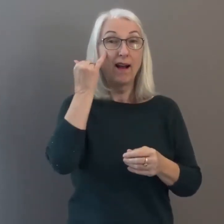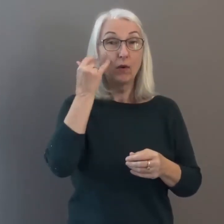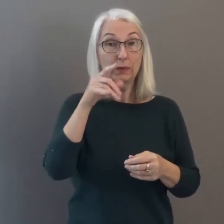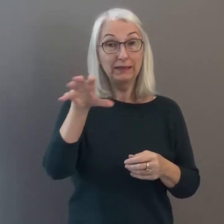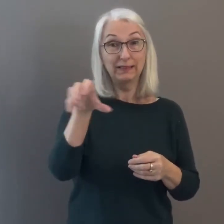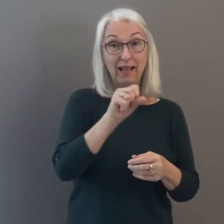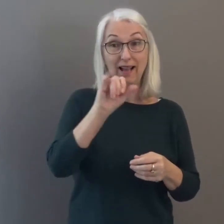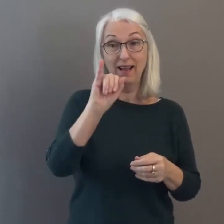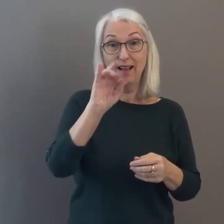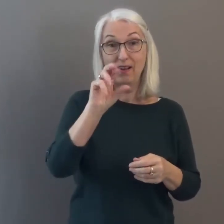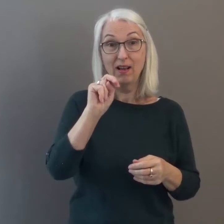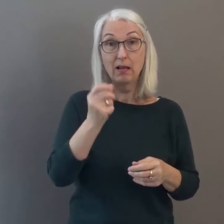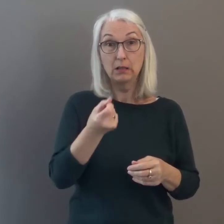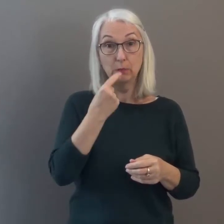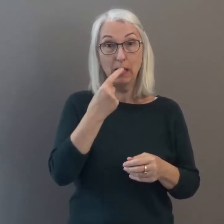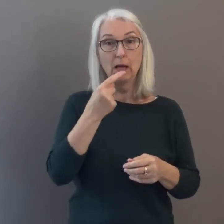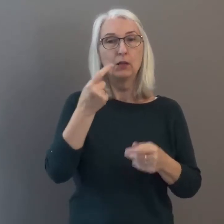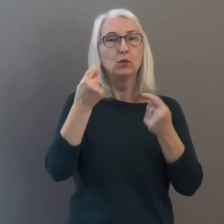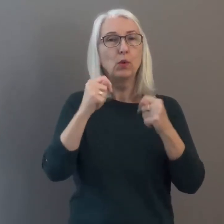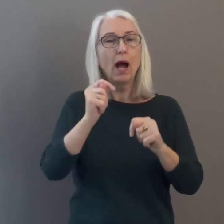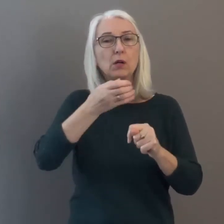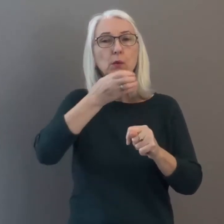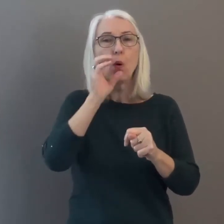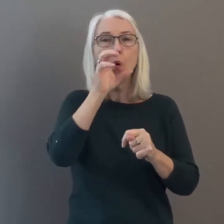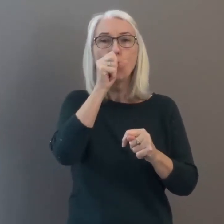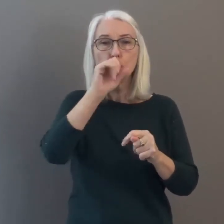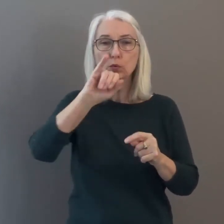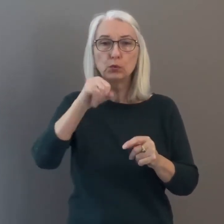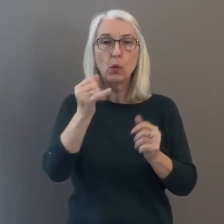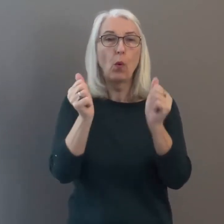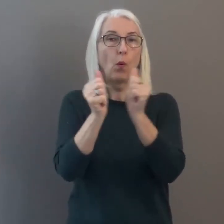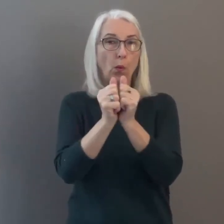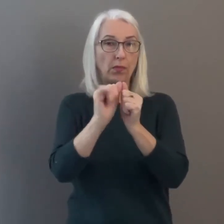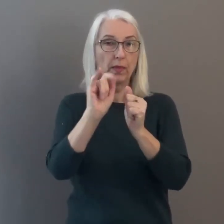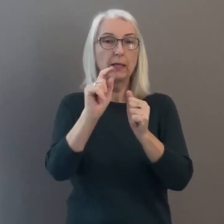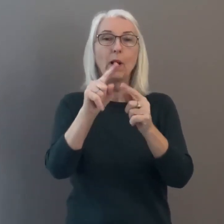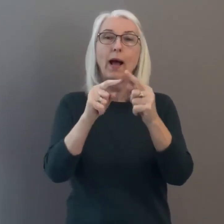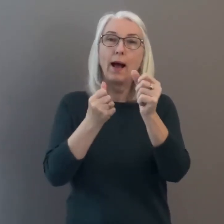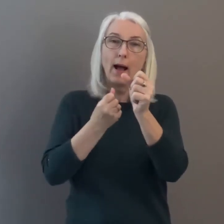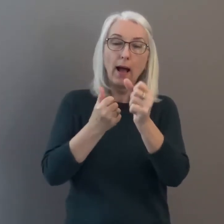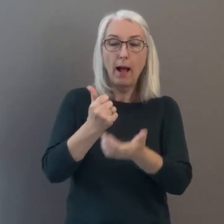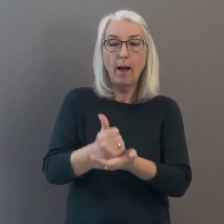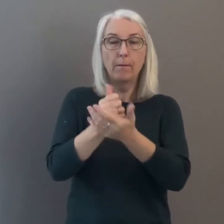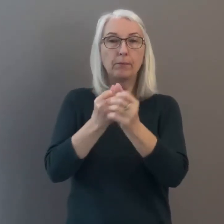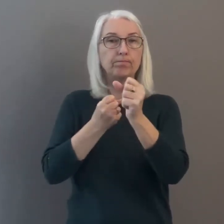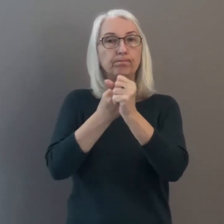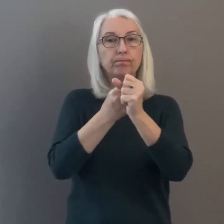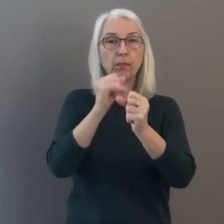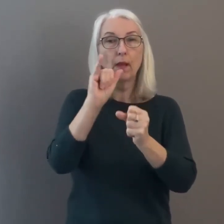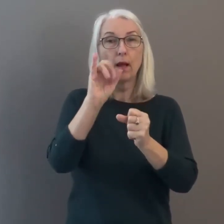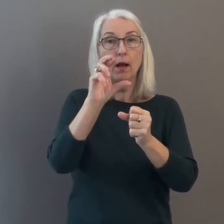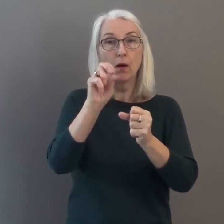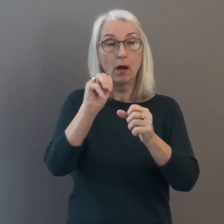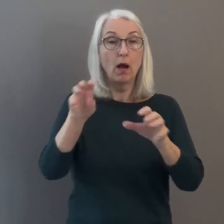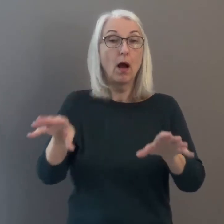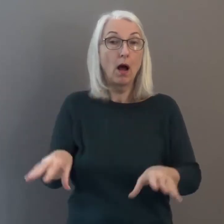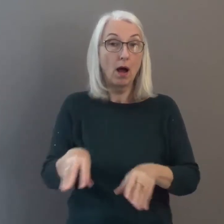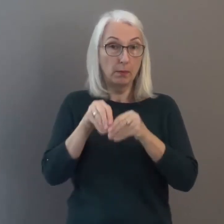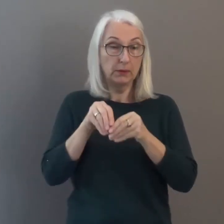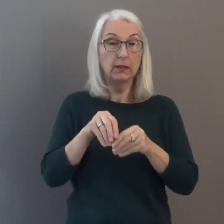If you do take an iron supplement, try drinking orange juice with it to boost iron absorption.